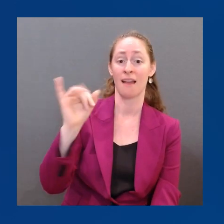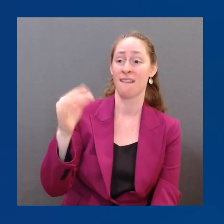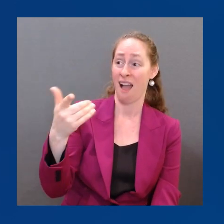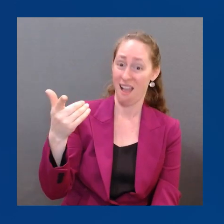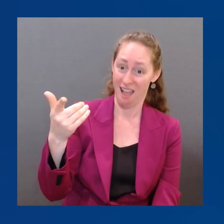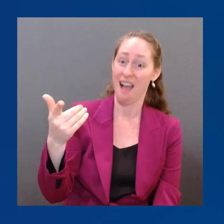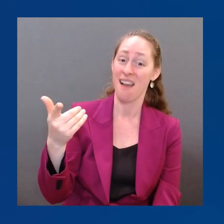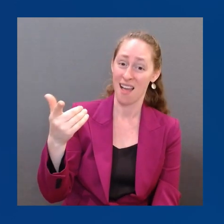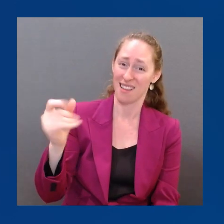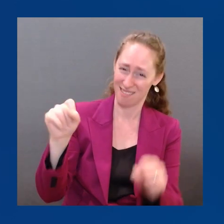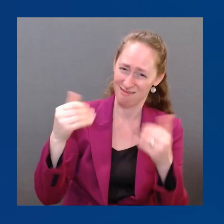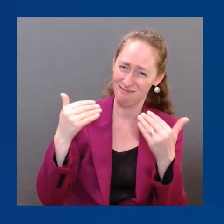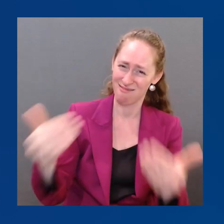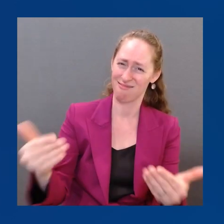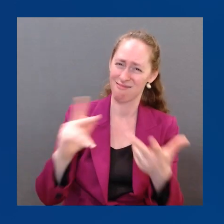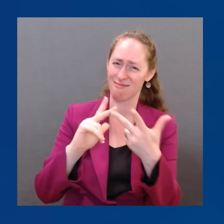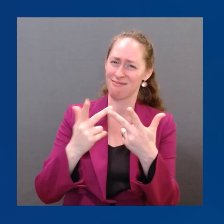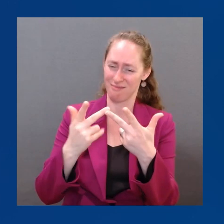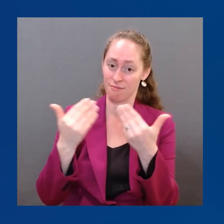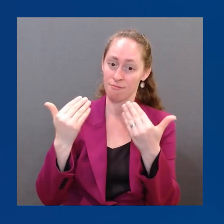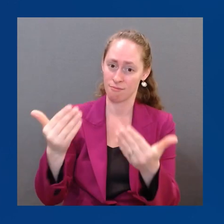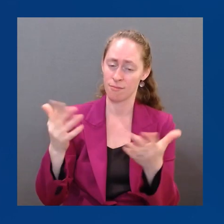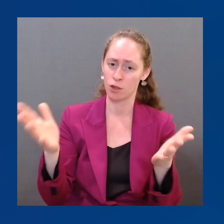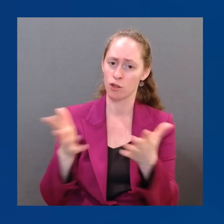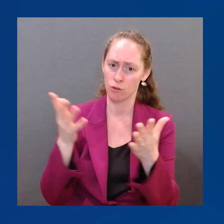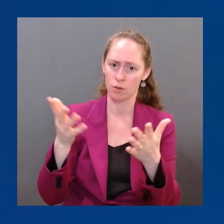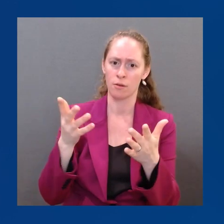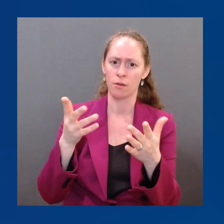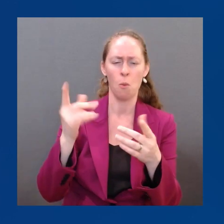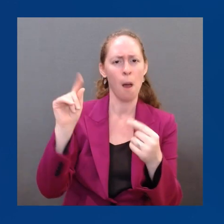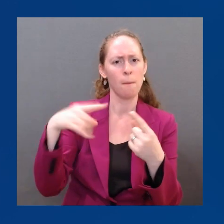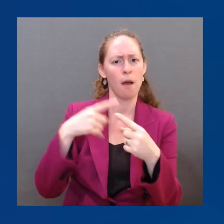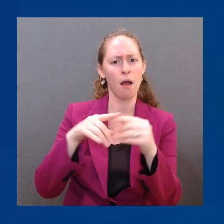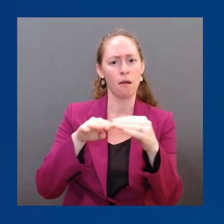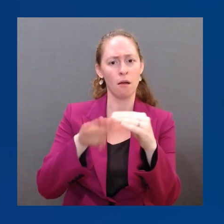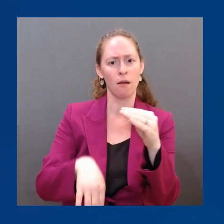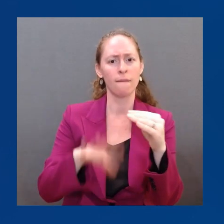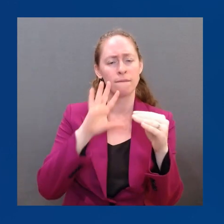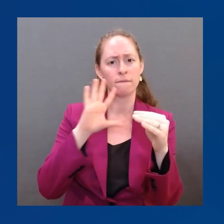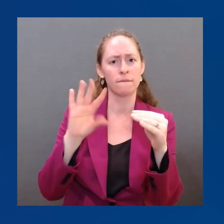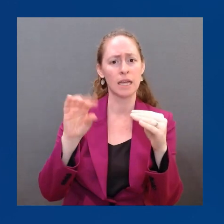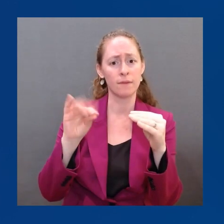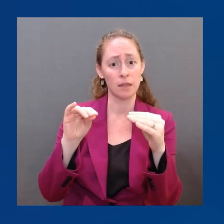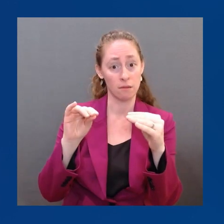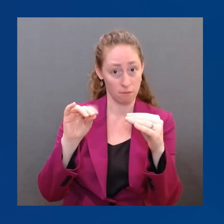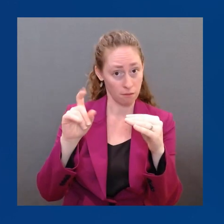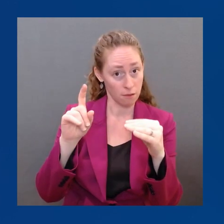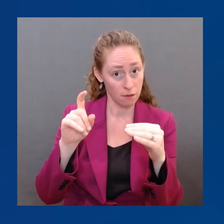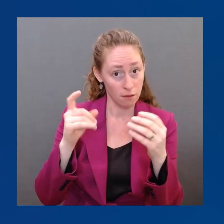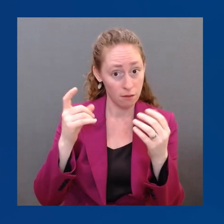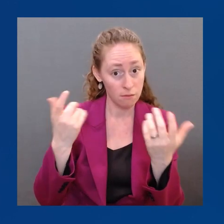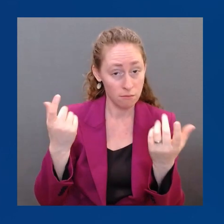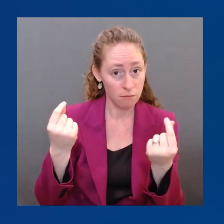There are lots of people certainly in that age group who are getting Omicron, again, who would like to take another vaccine or a booster.